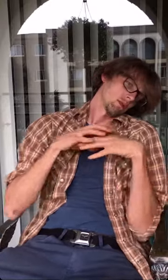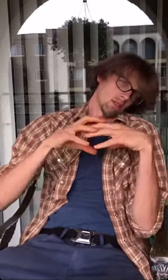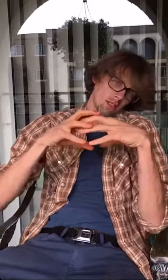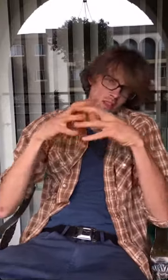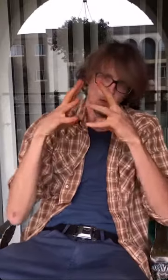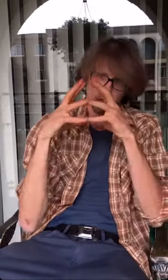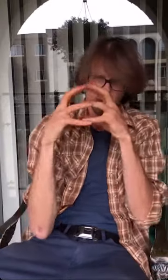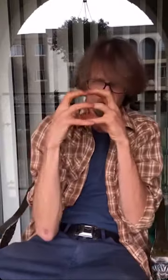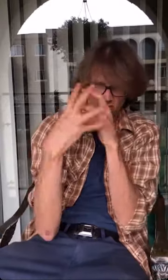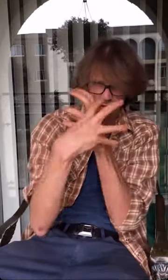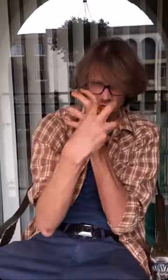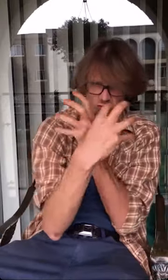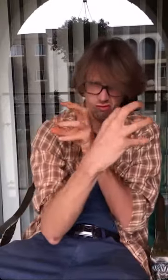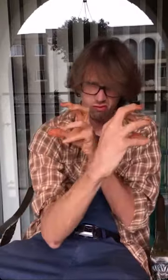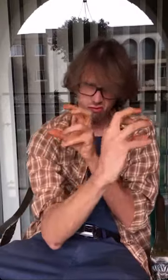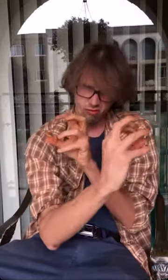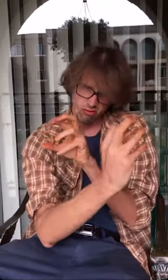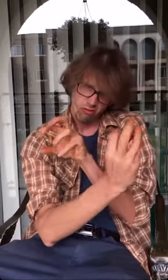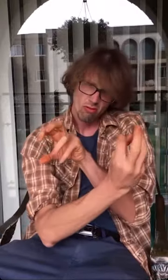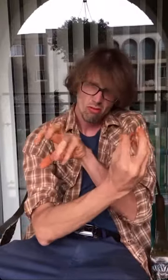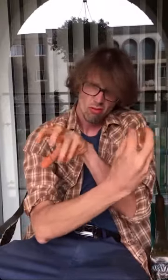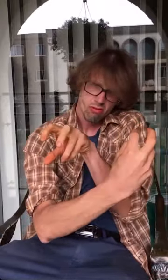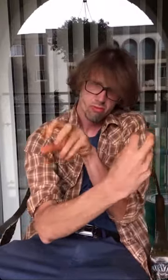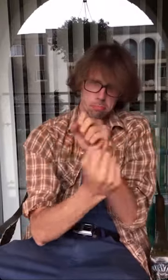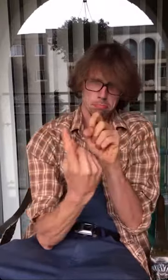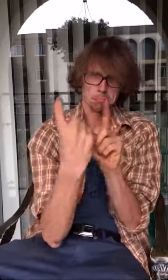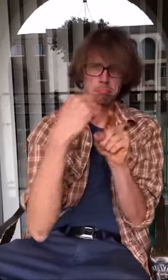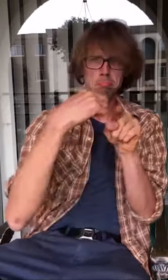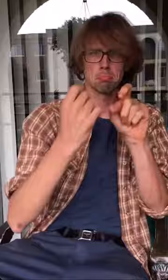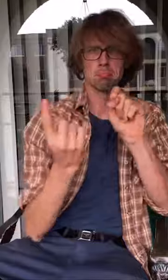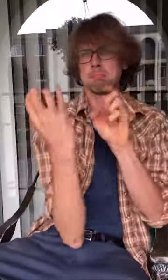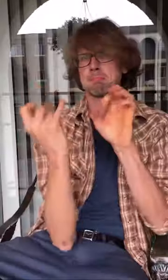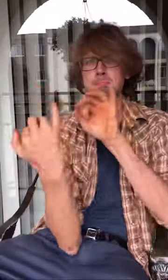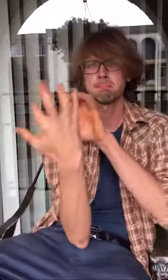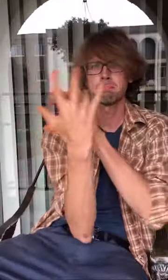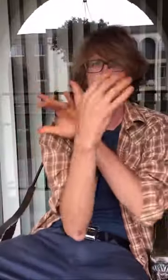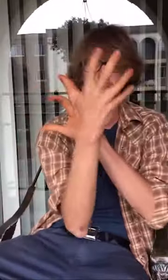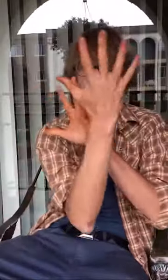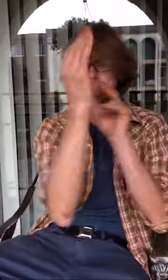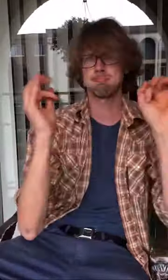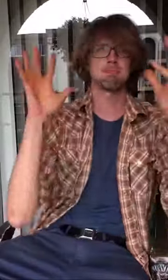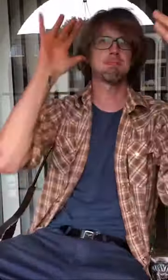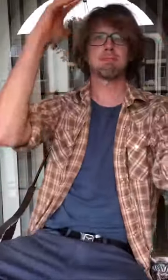Time spares none... where Death lies, there is Life.